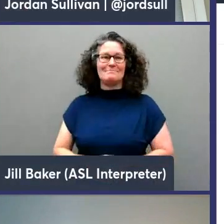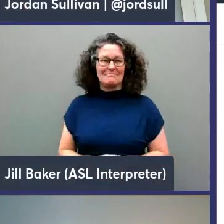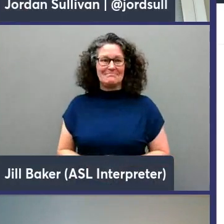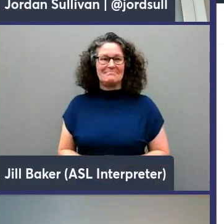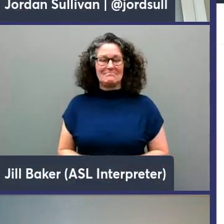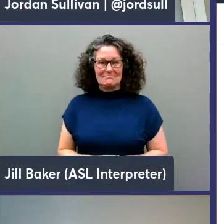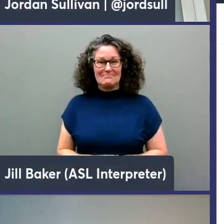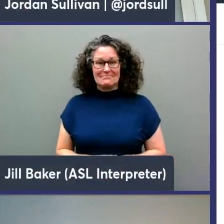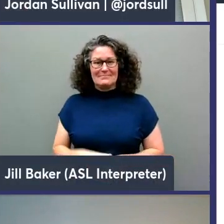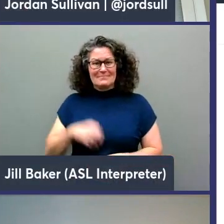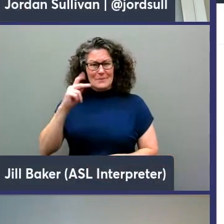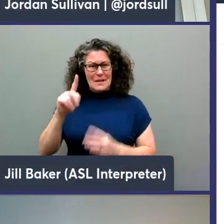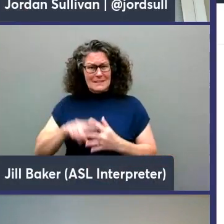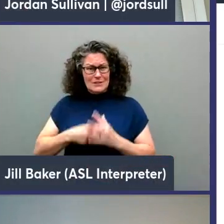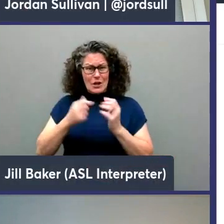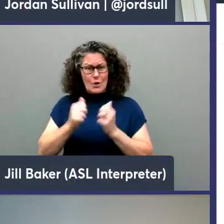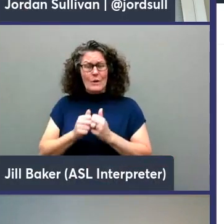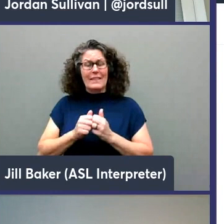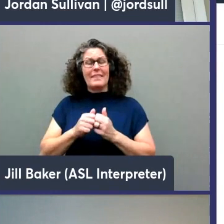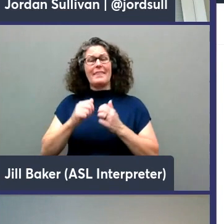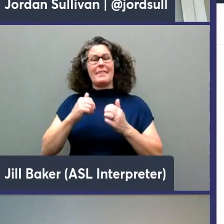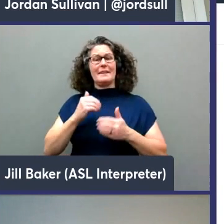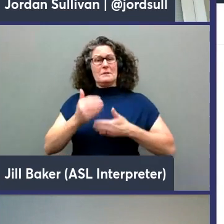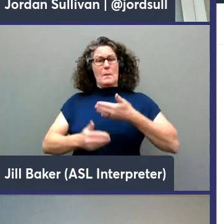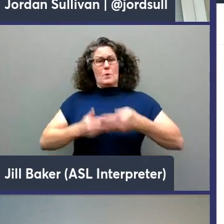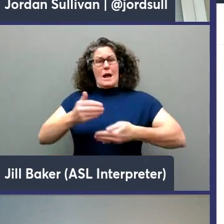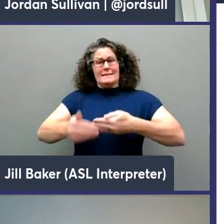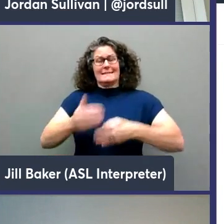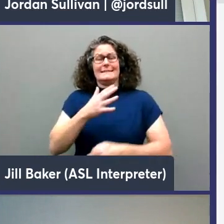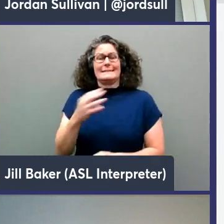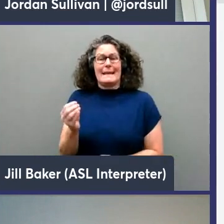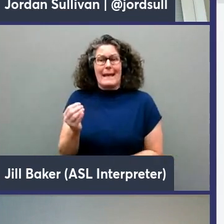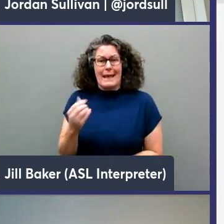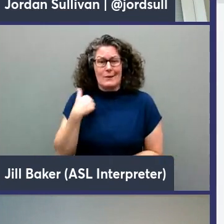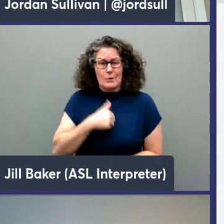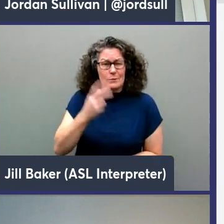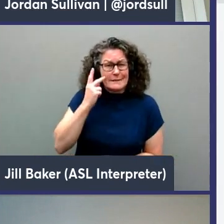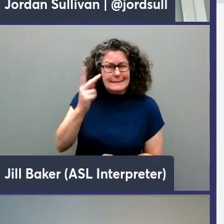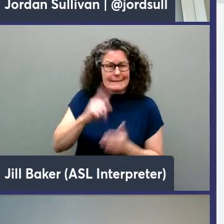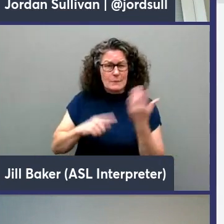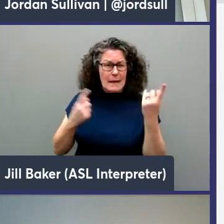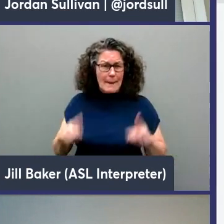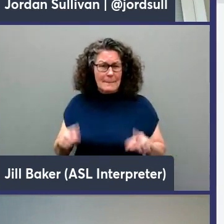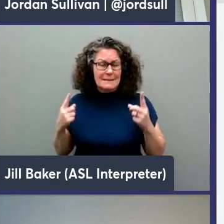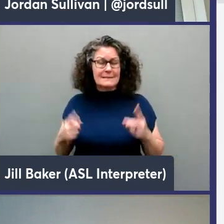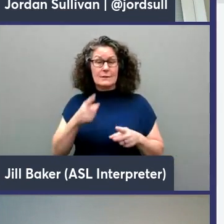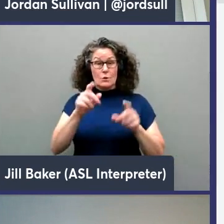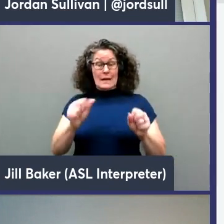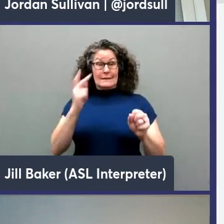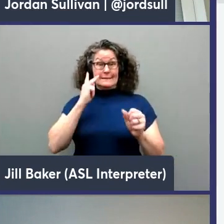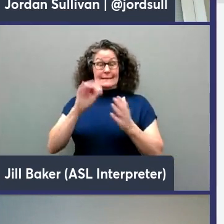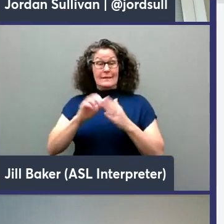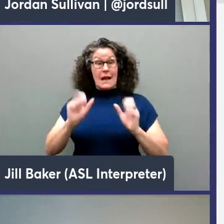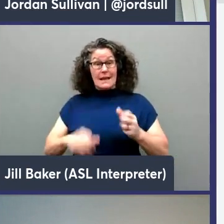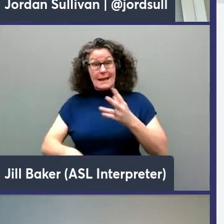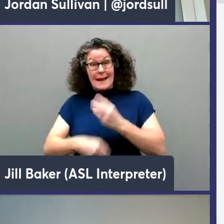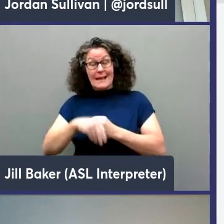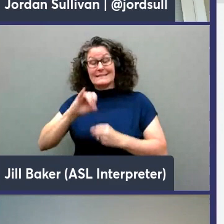So, okay, let's start an execution here, and we're gonna see what happens. You can see that I can put some JSON in here.